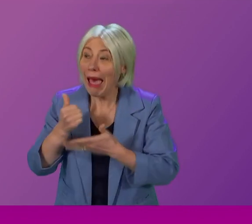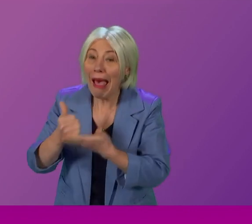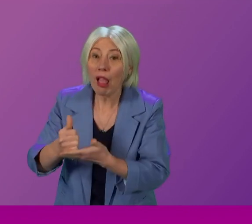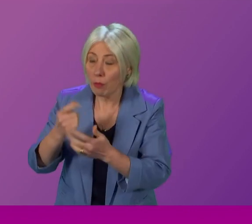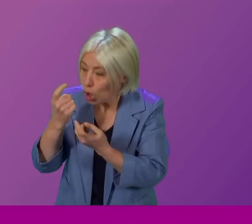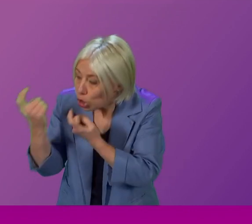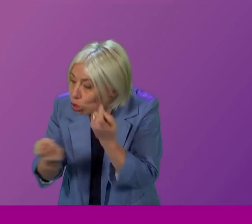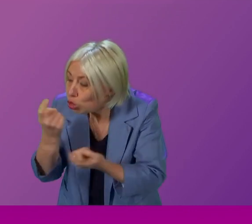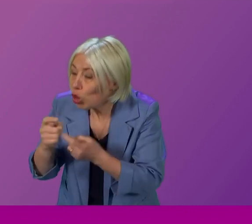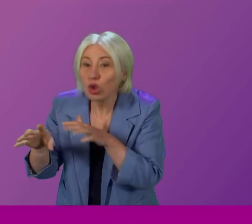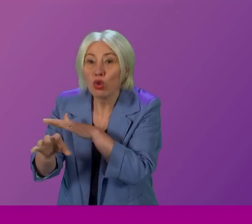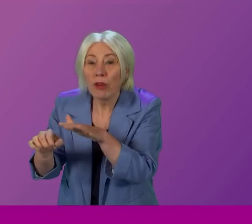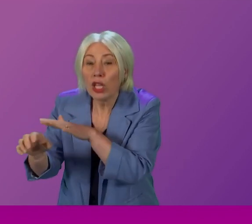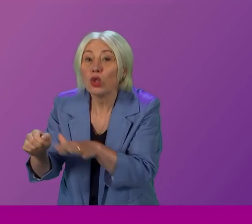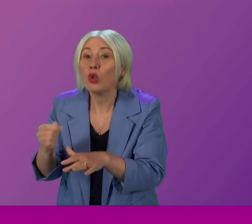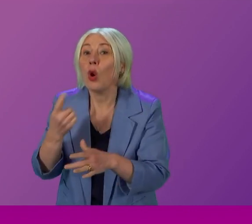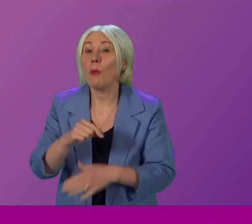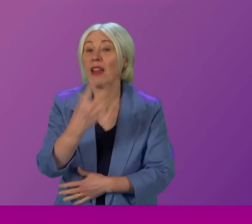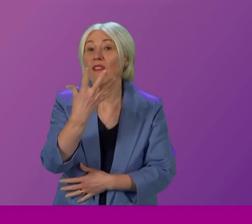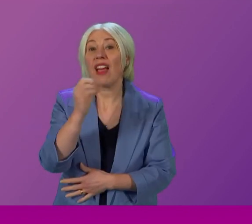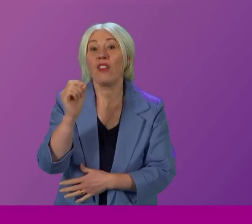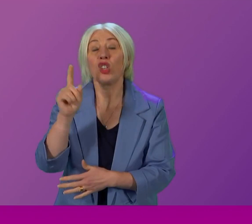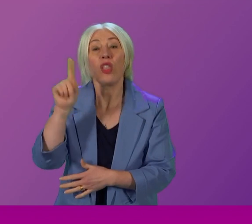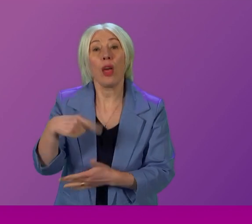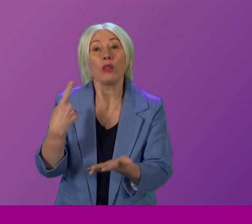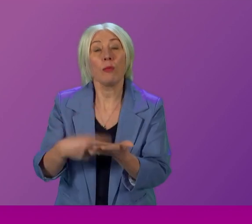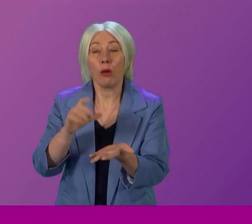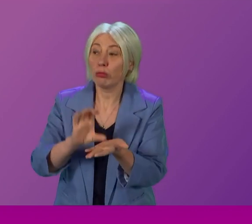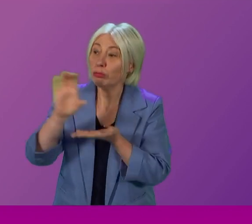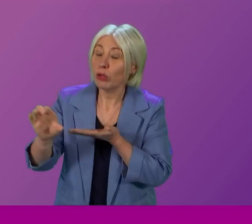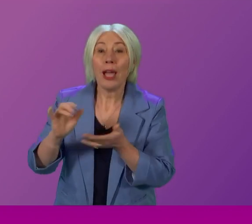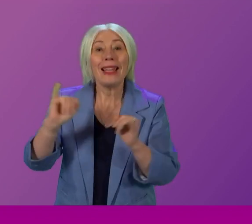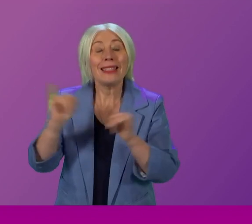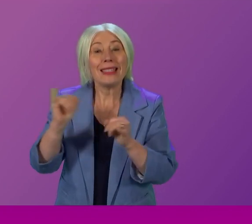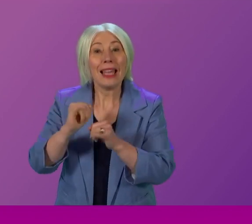we confirmed a £500,000 contribution to the Disasters Emergency Committee’s appeal. I know